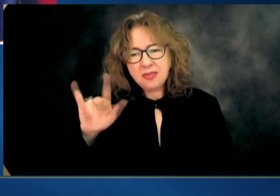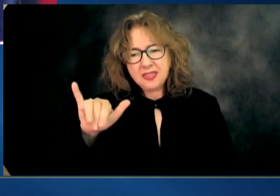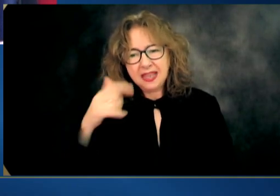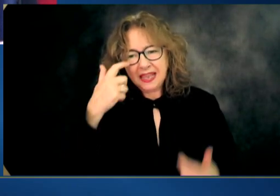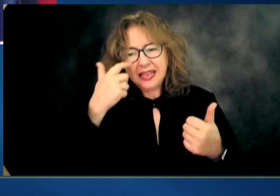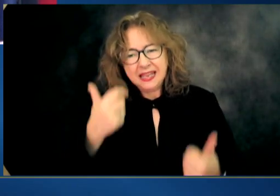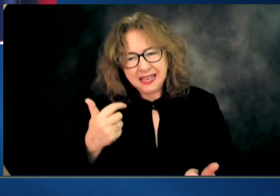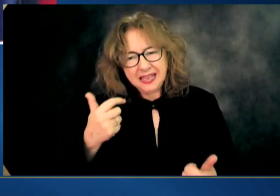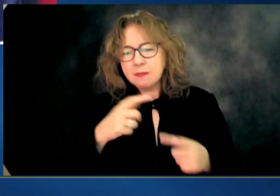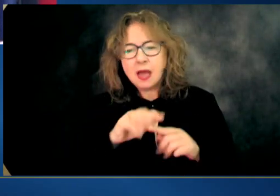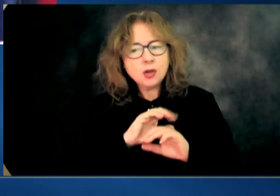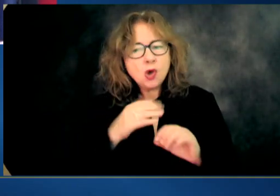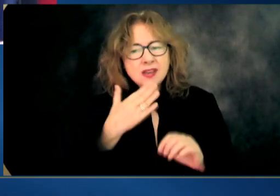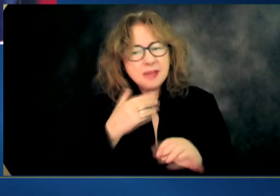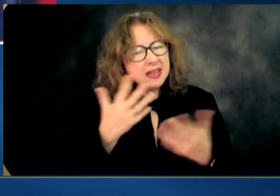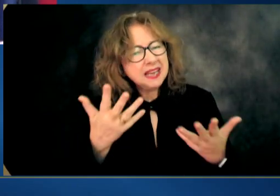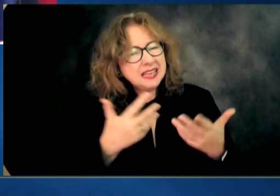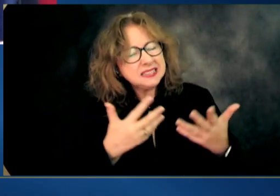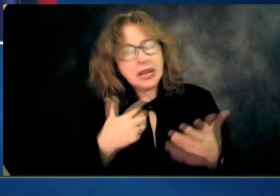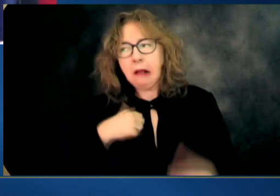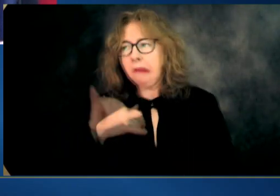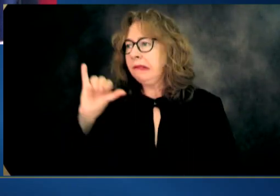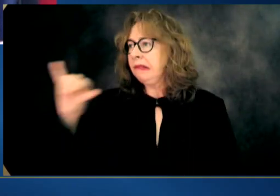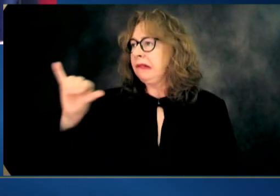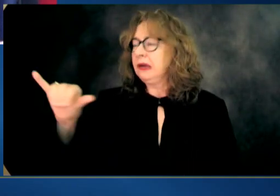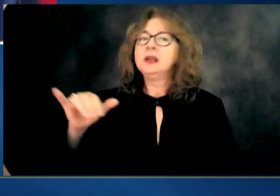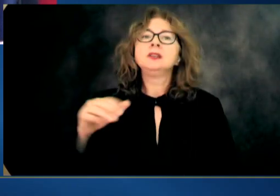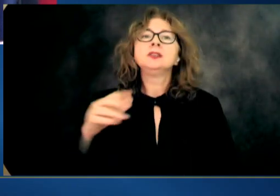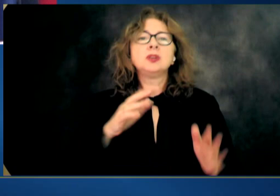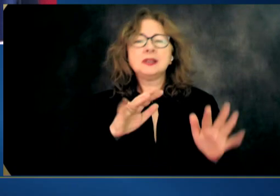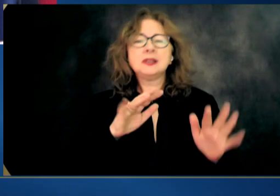And it's when I found the EVMS sickle cell program that